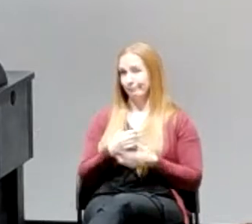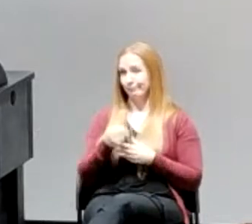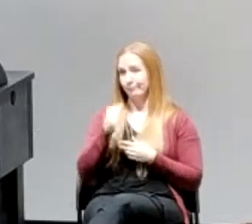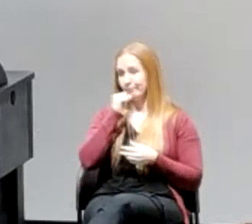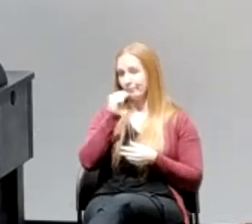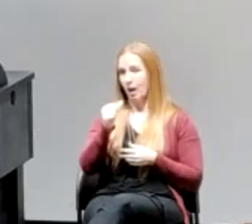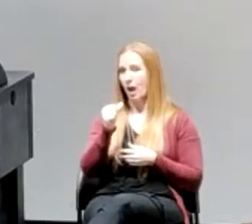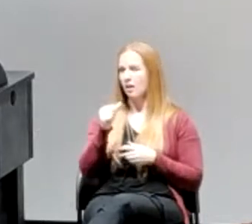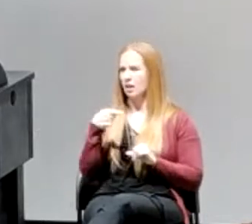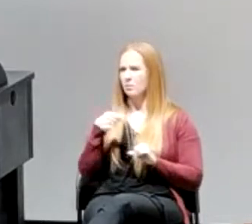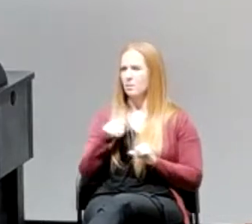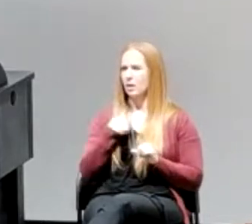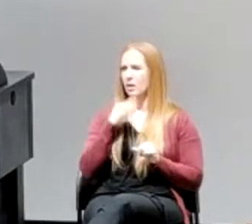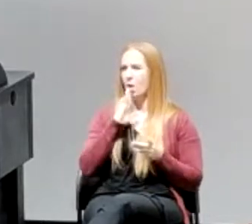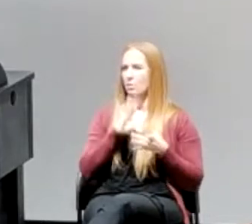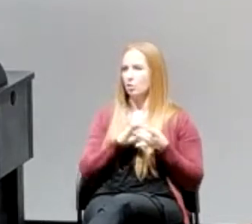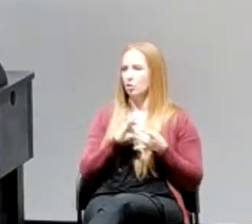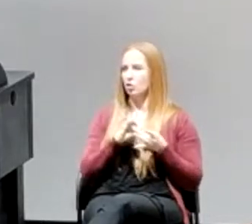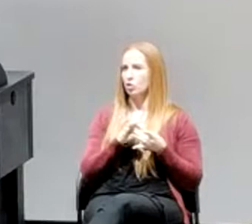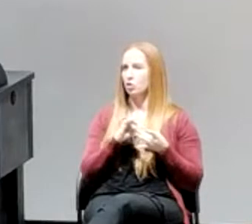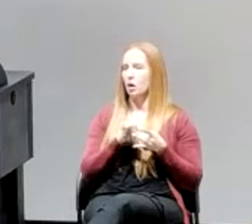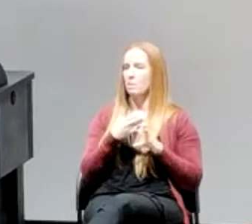We talked about economic diversification. We did. Didn't matter.